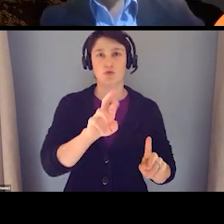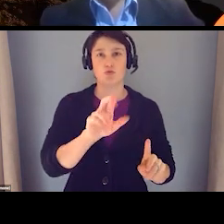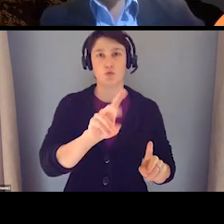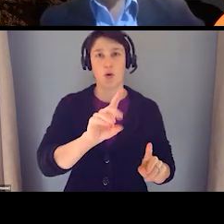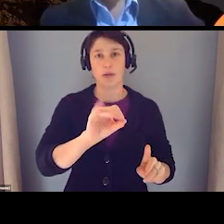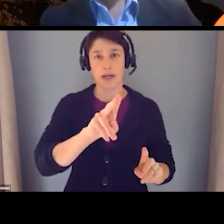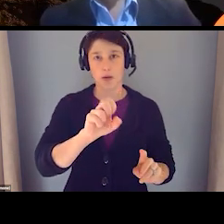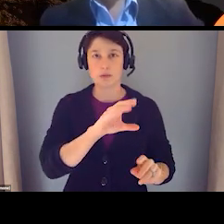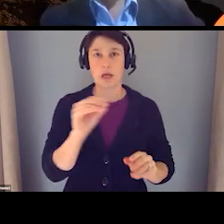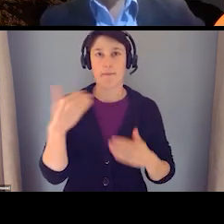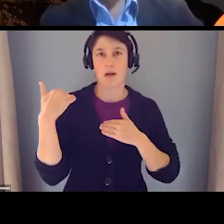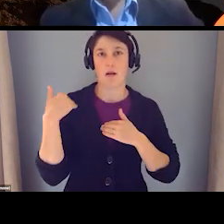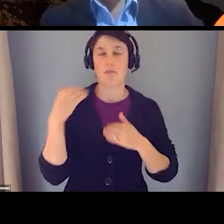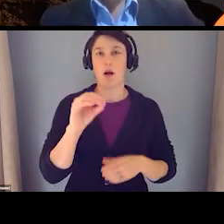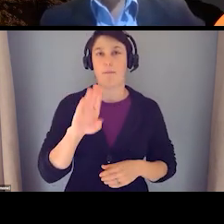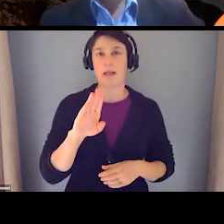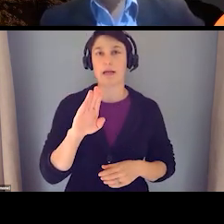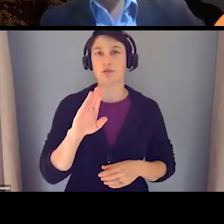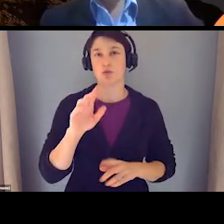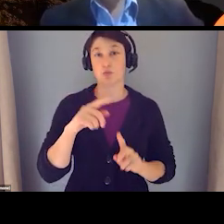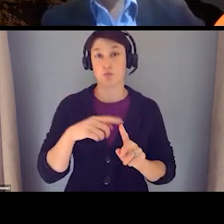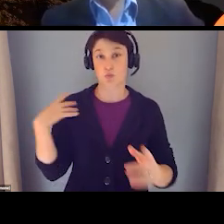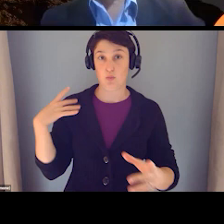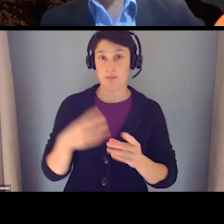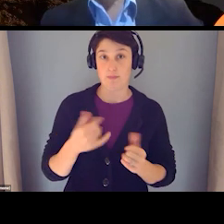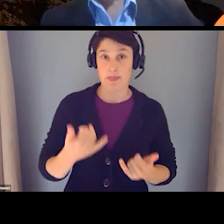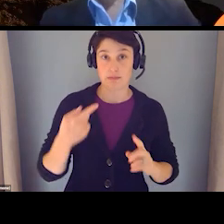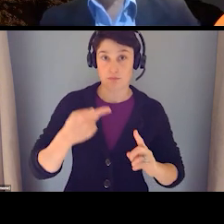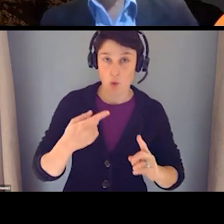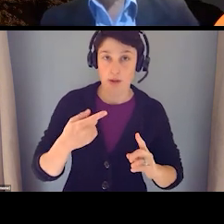They should also make sure that there aren't any pending expenses that have not been drawn down,